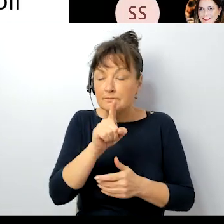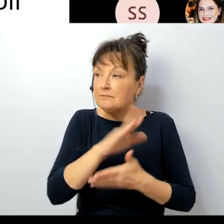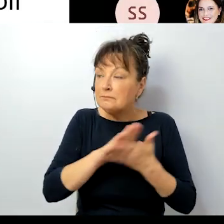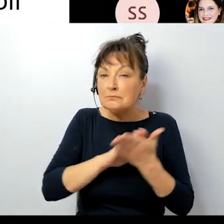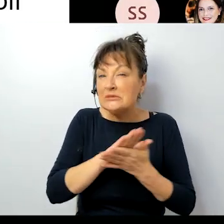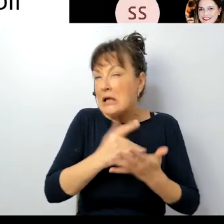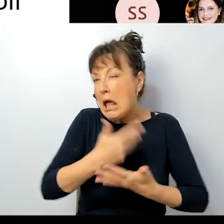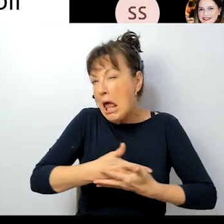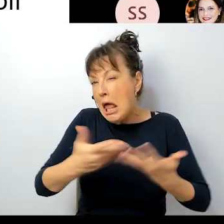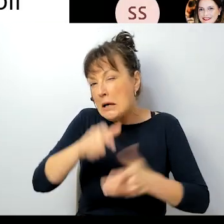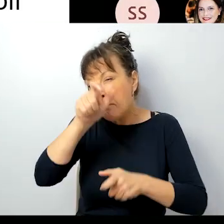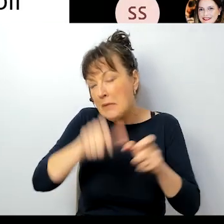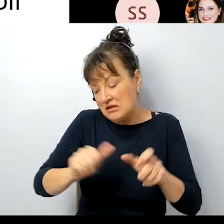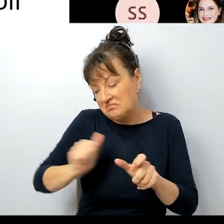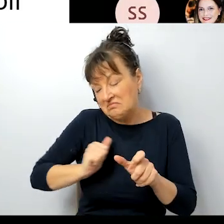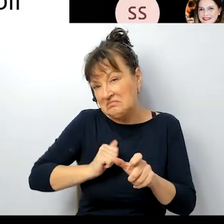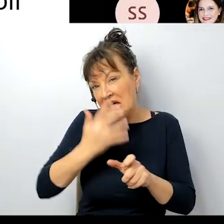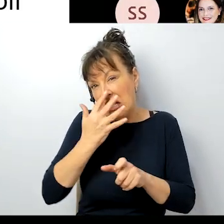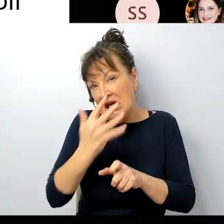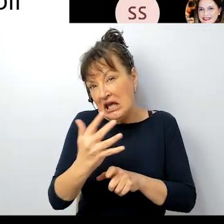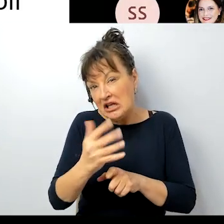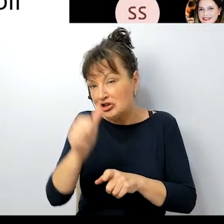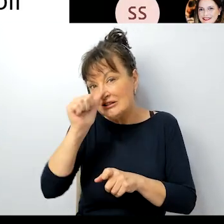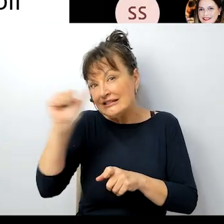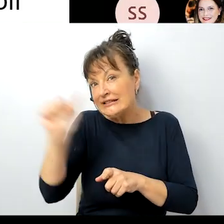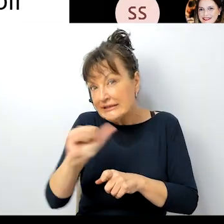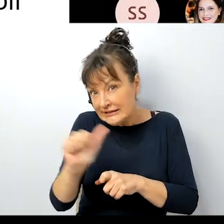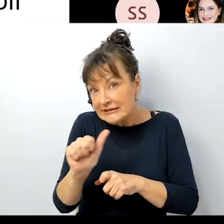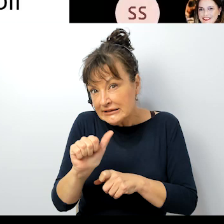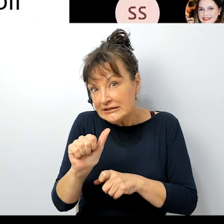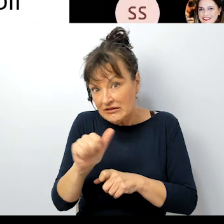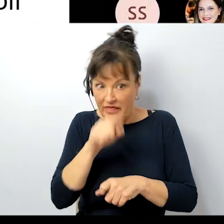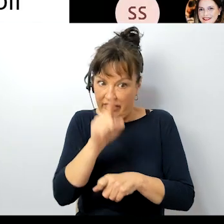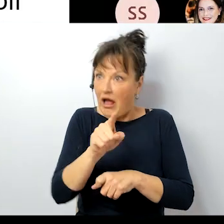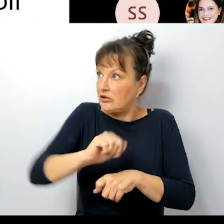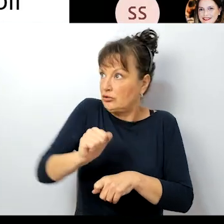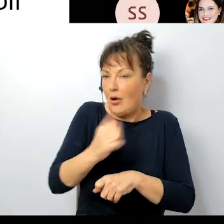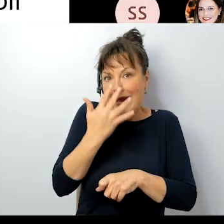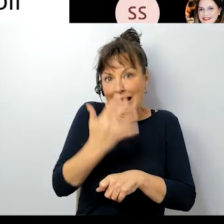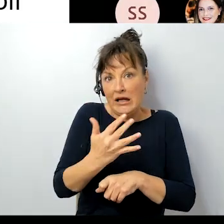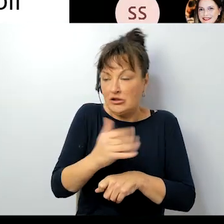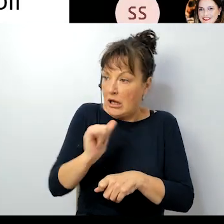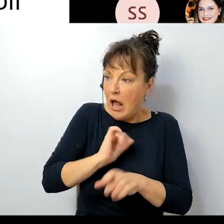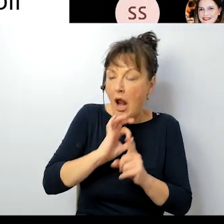in an organisation. Anyone who has reached or is about to reach the statutory school leaving age in